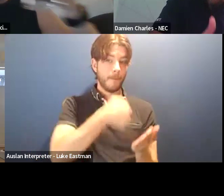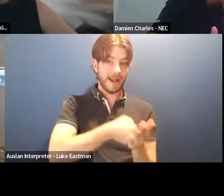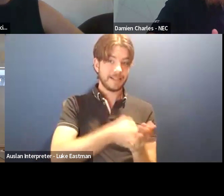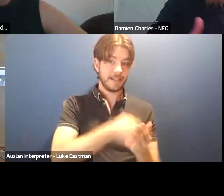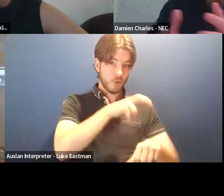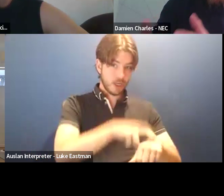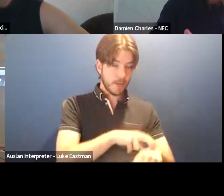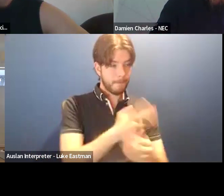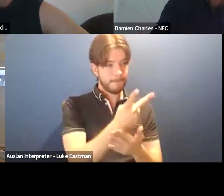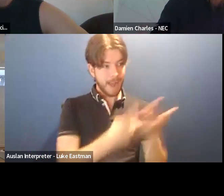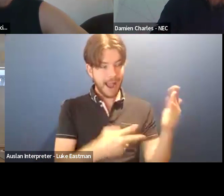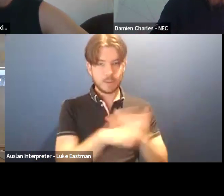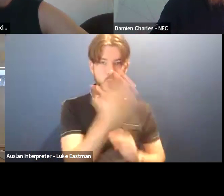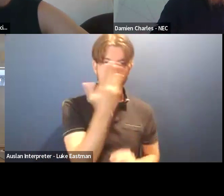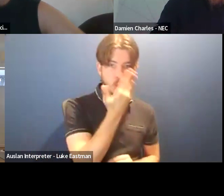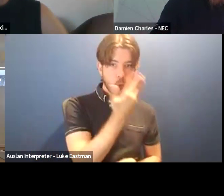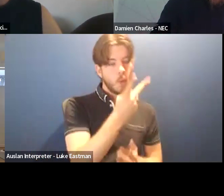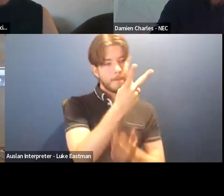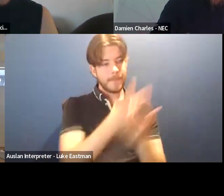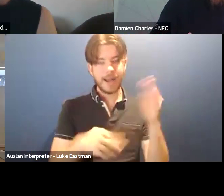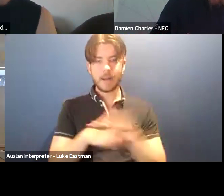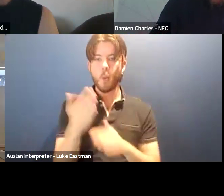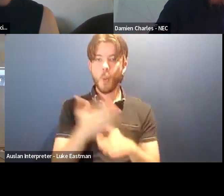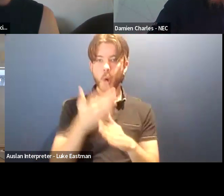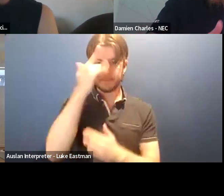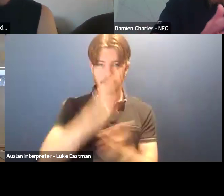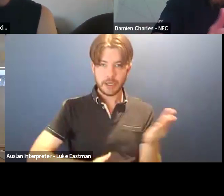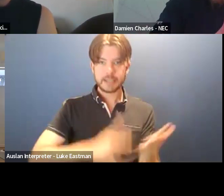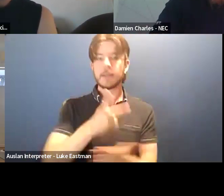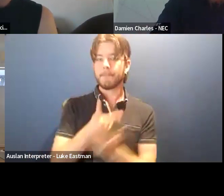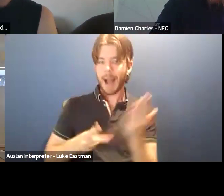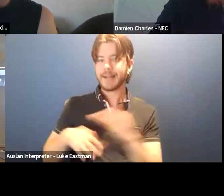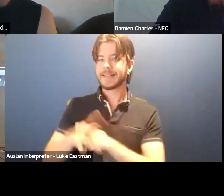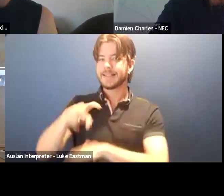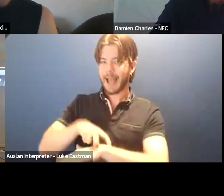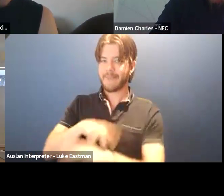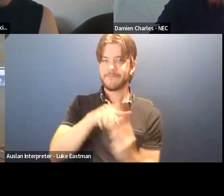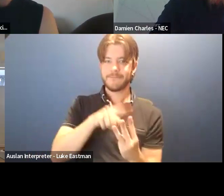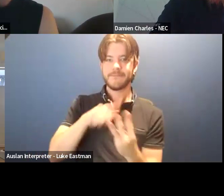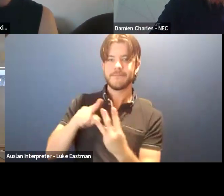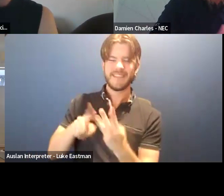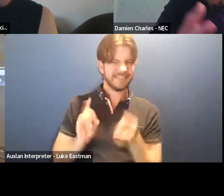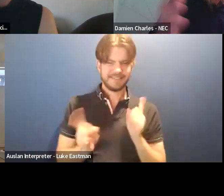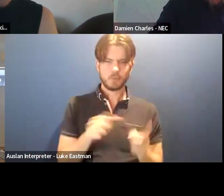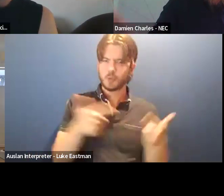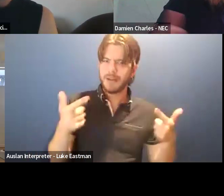there's a vet element and there's a work placement element as well with those programs and sometimes it was too much